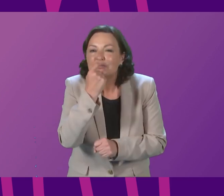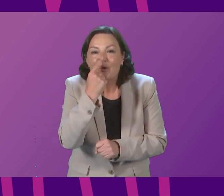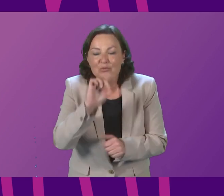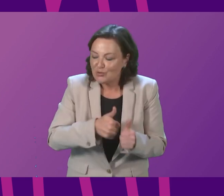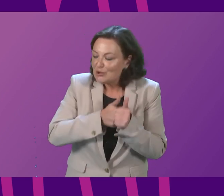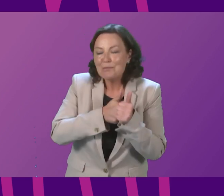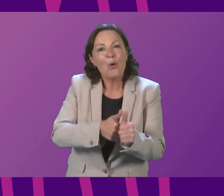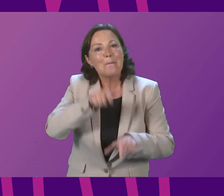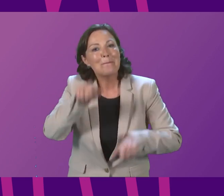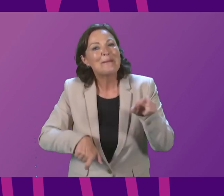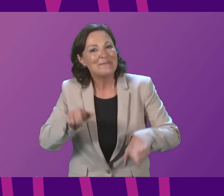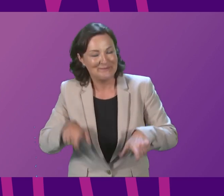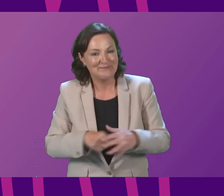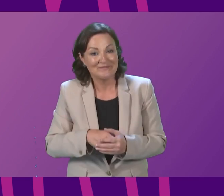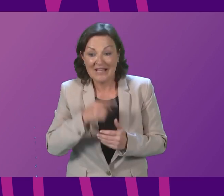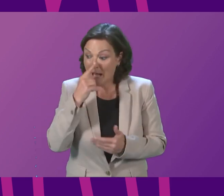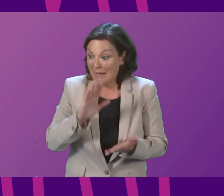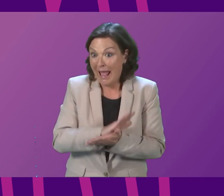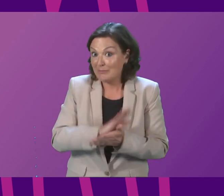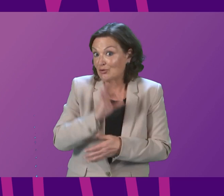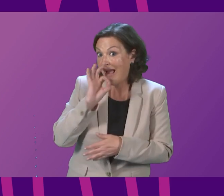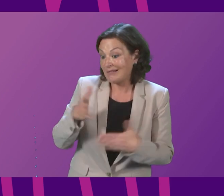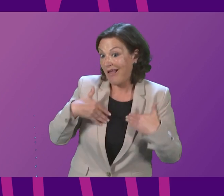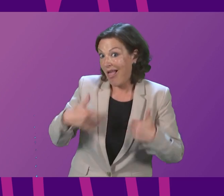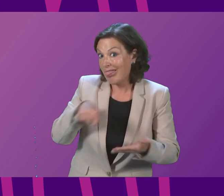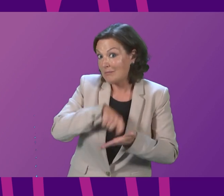I would be happy to ask the Cabinet Secretary for Health and Social Care to discuss those